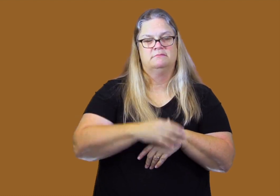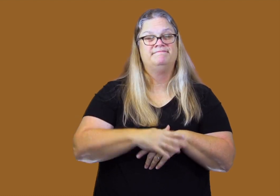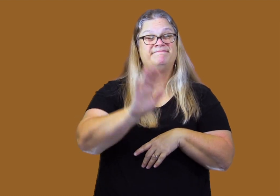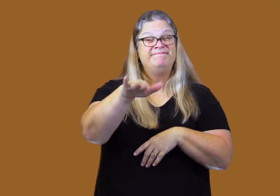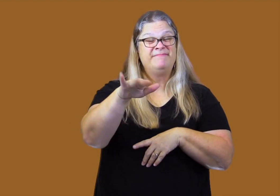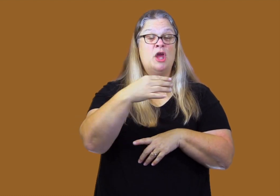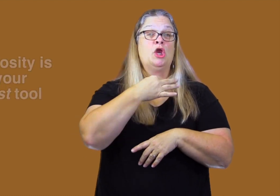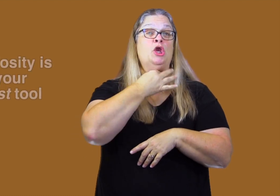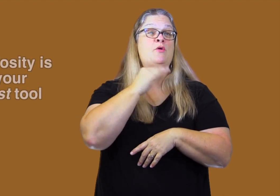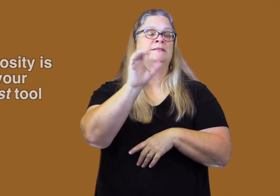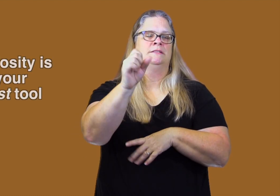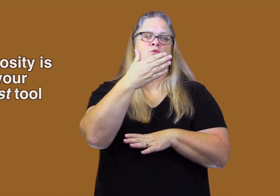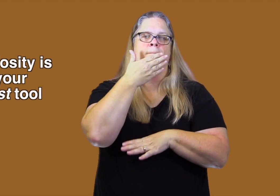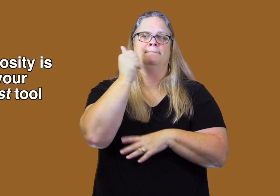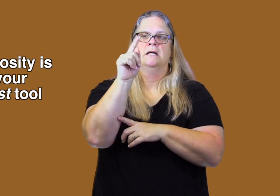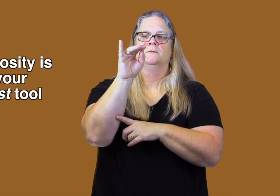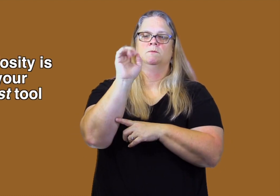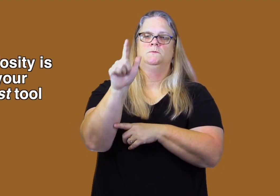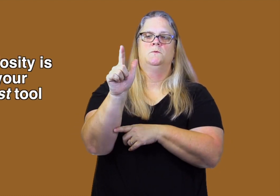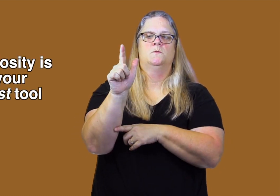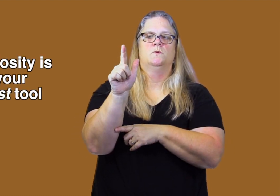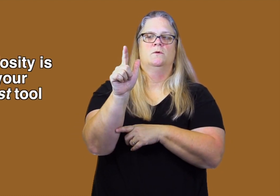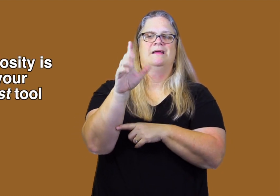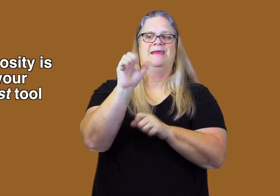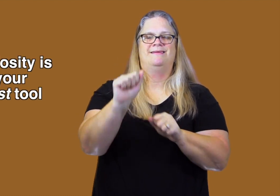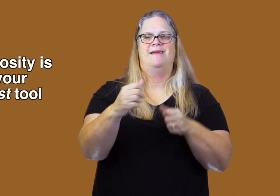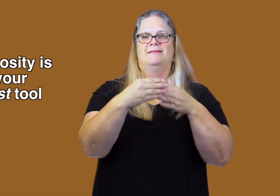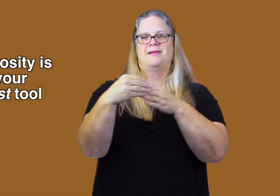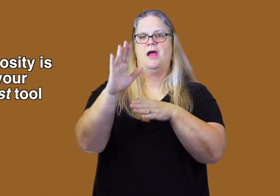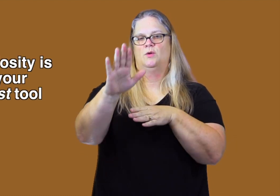Curiosity is your best tool, and it can guide your questions.